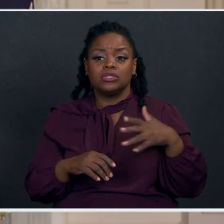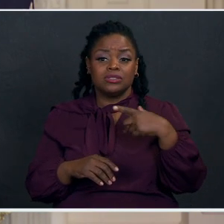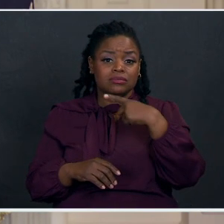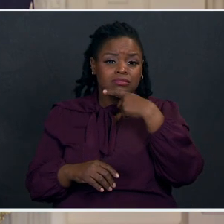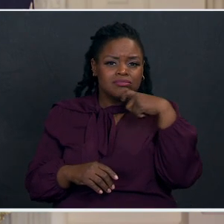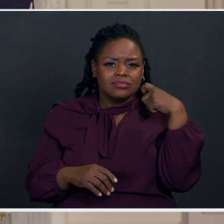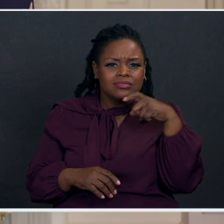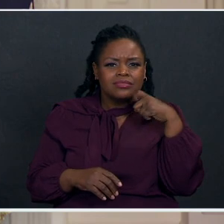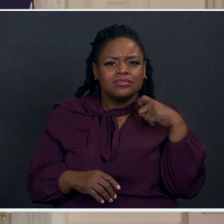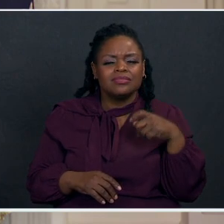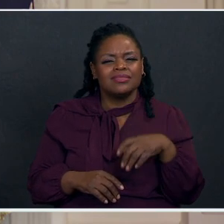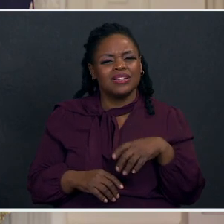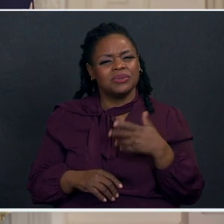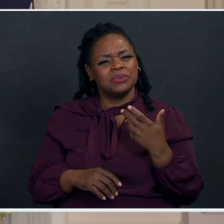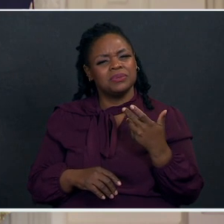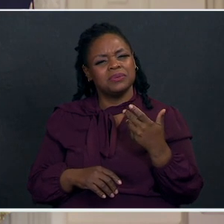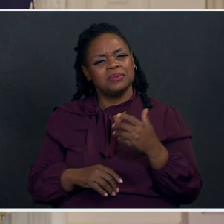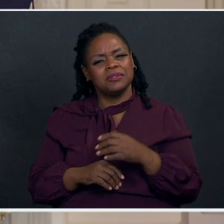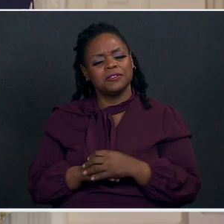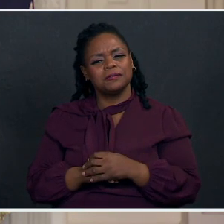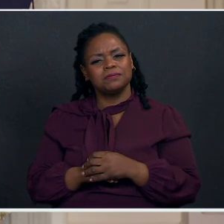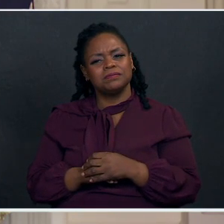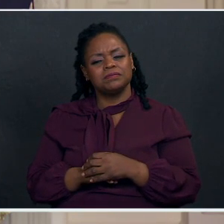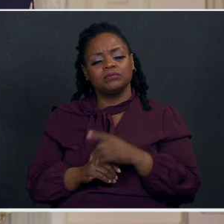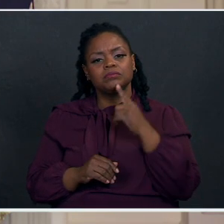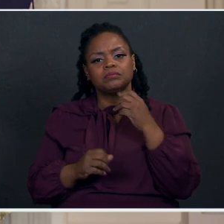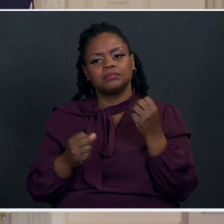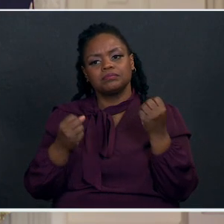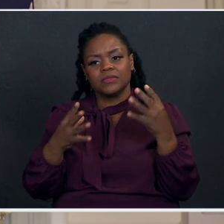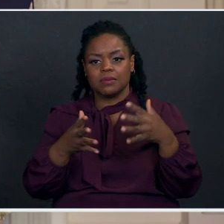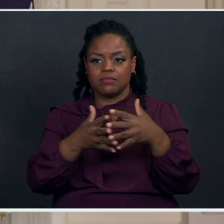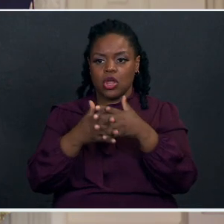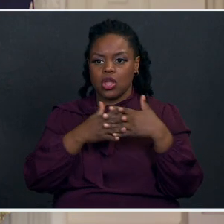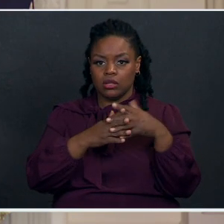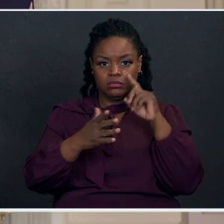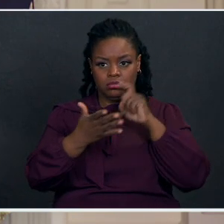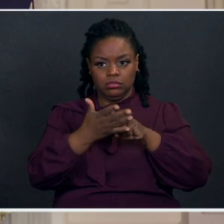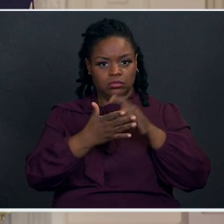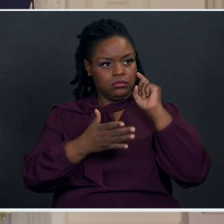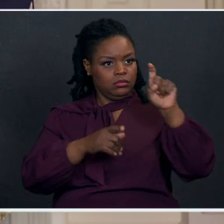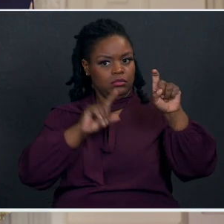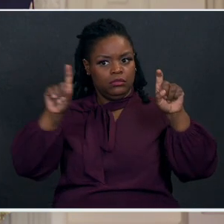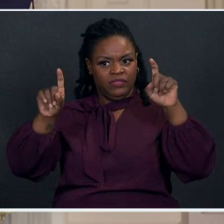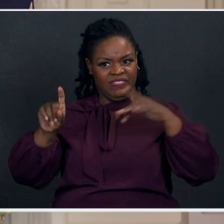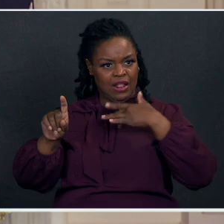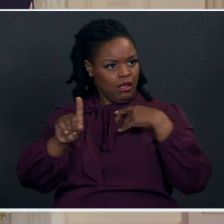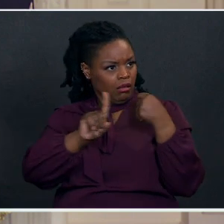More Americans see and feel the devastation in big cities, small towns, coastlines, and in farmlands,